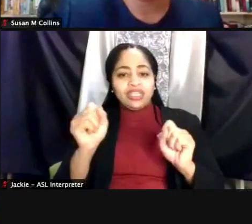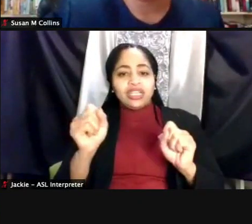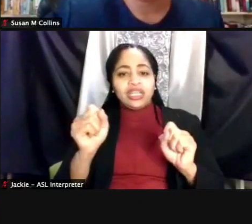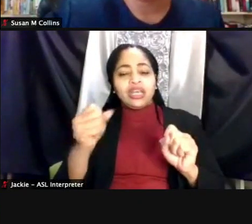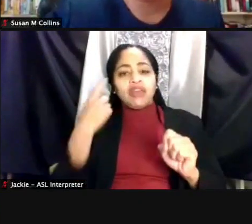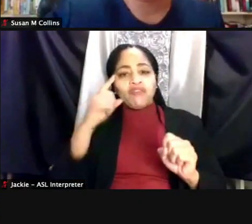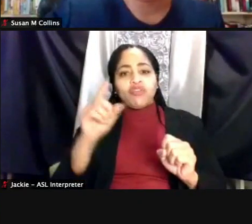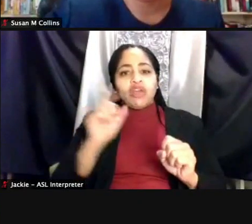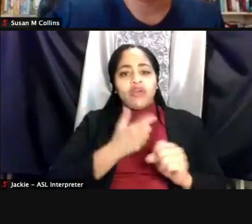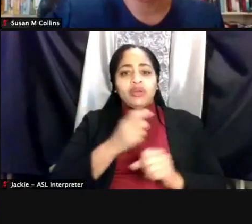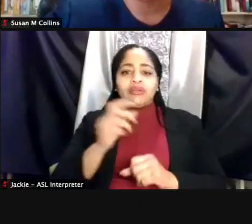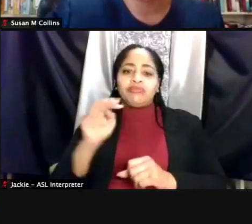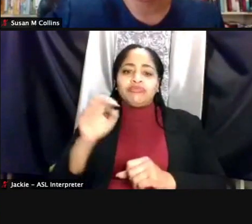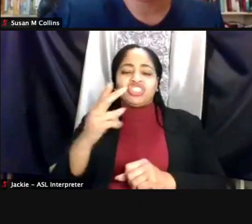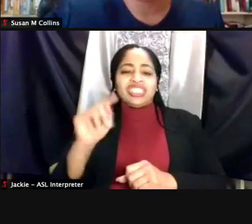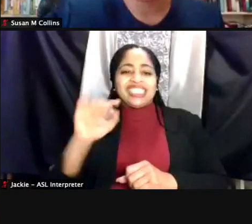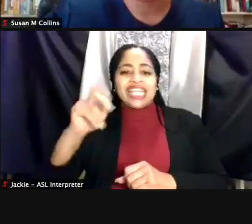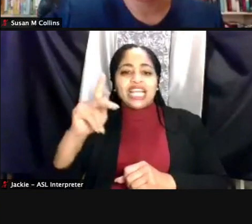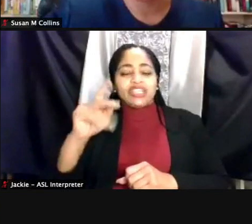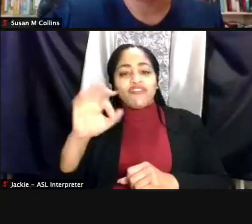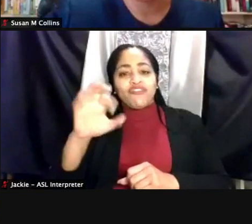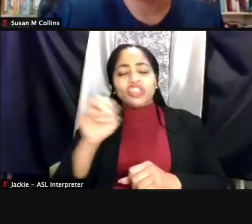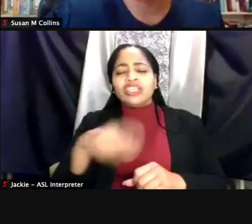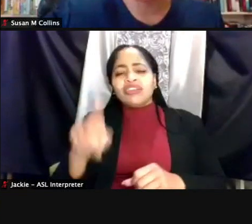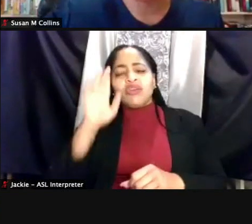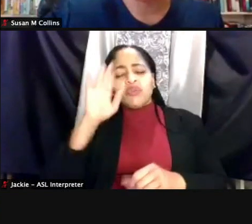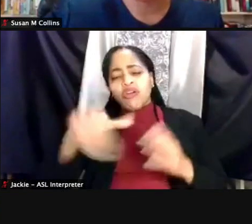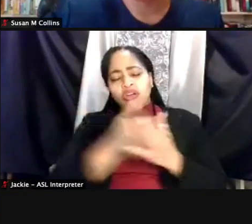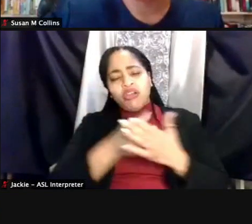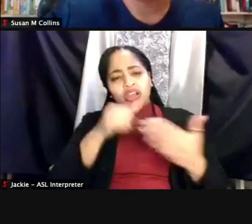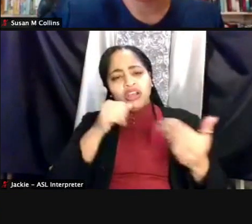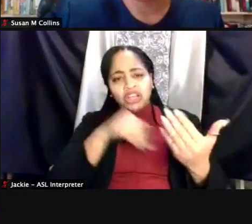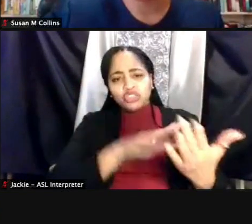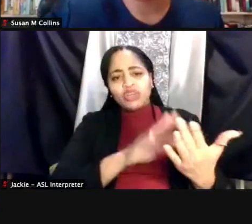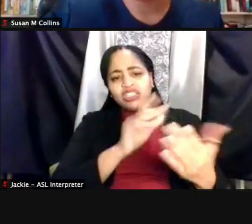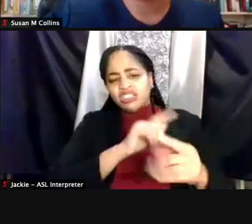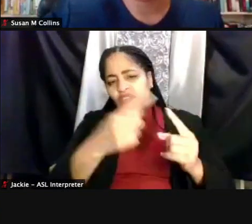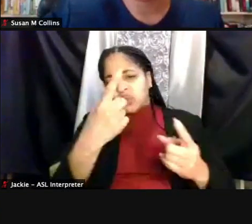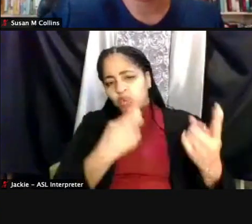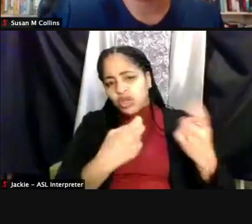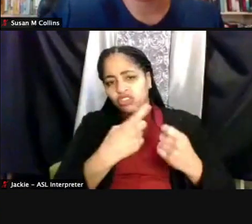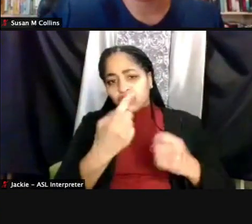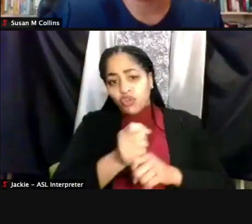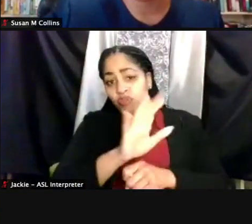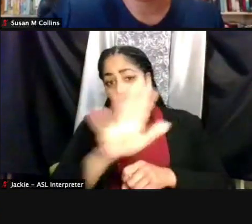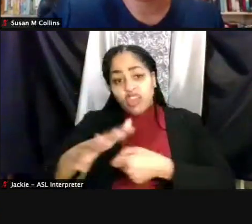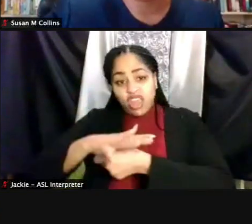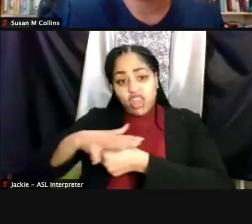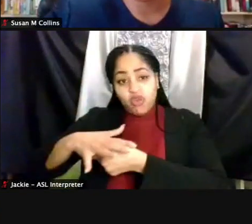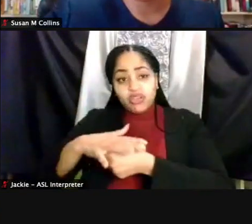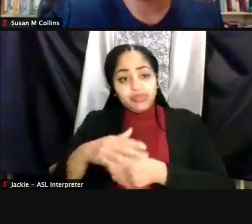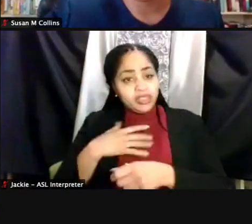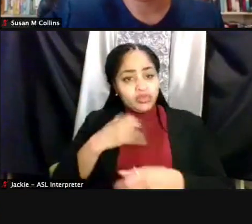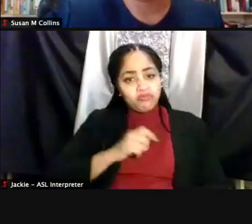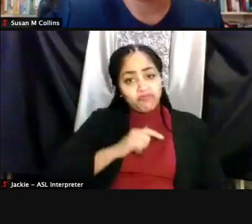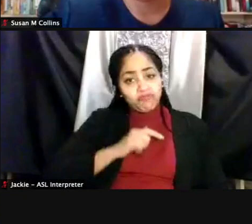And each of them will address questions from their areas. I'd like to turn things over to Preeti